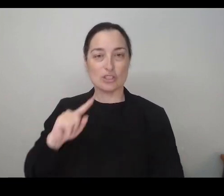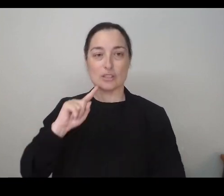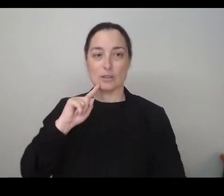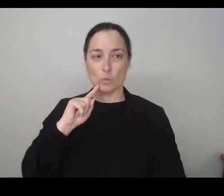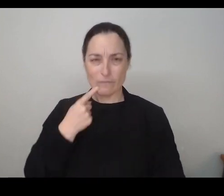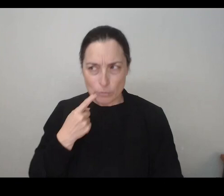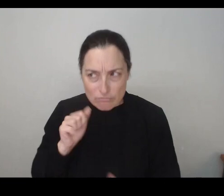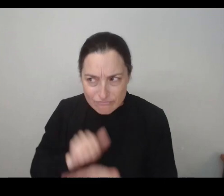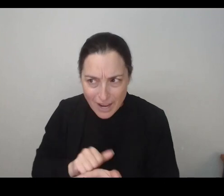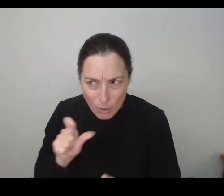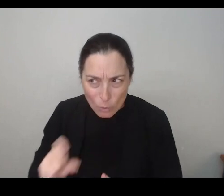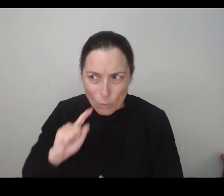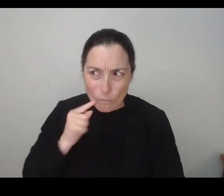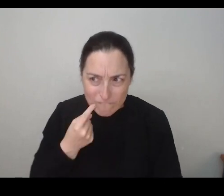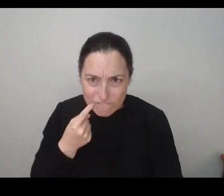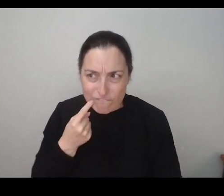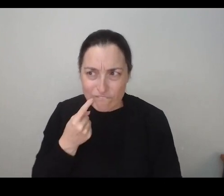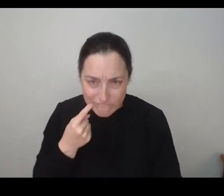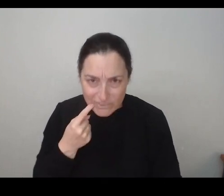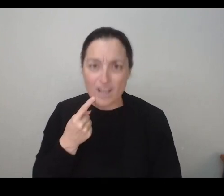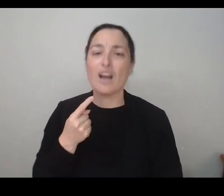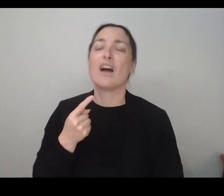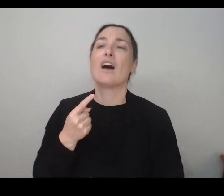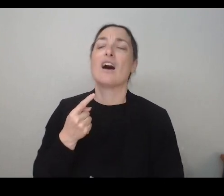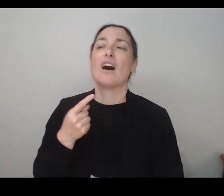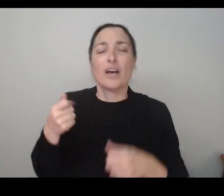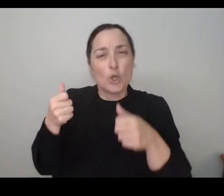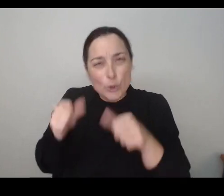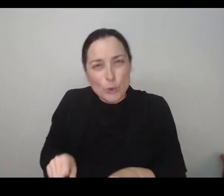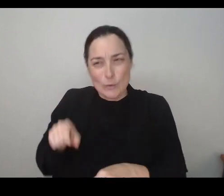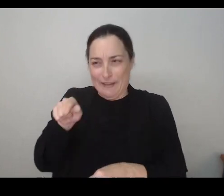she's using the figure and the colours of Gauguin,